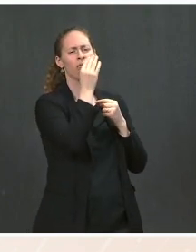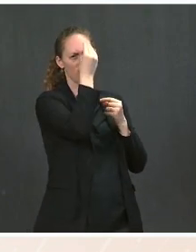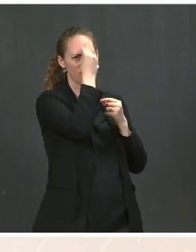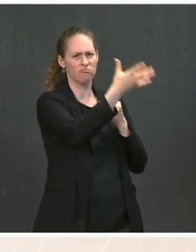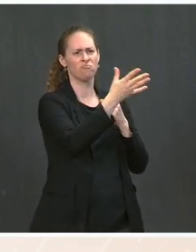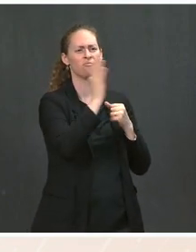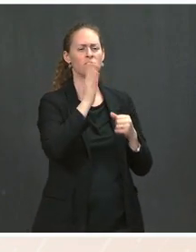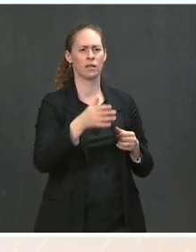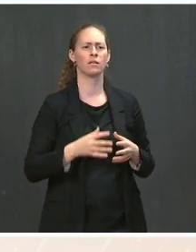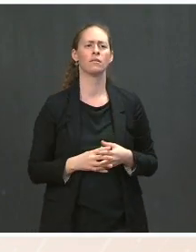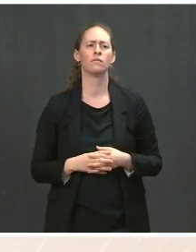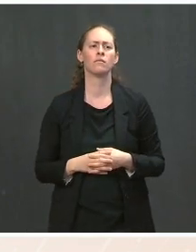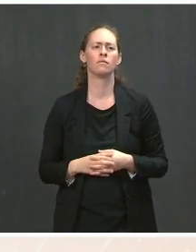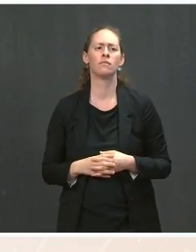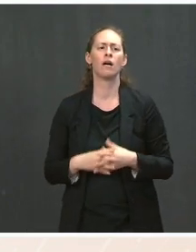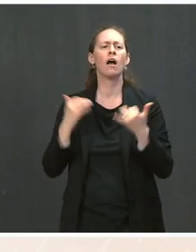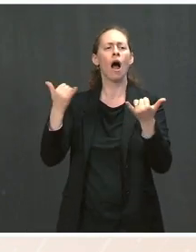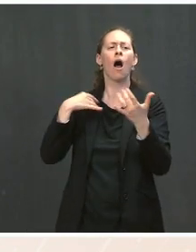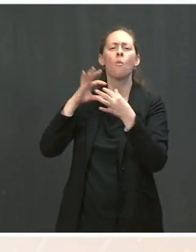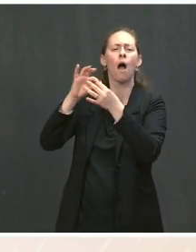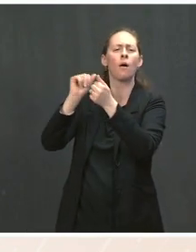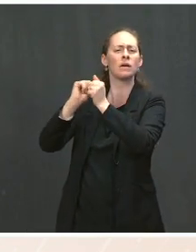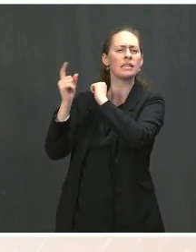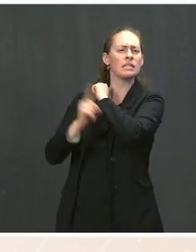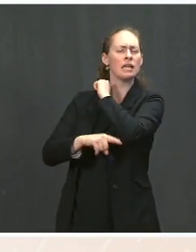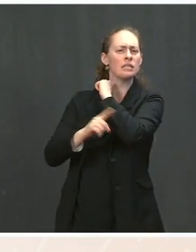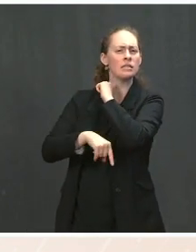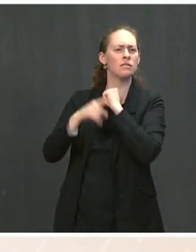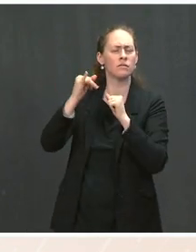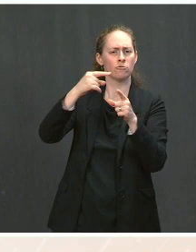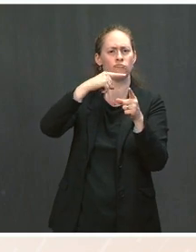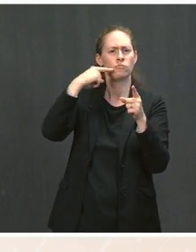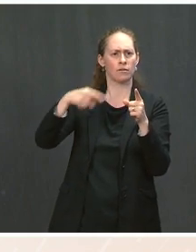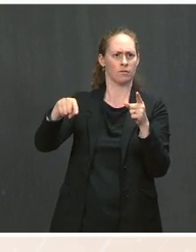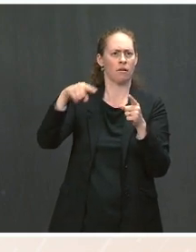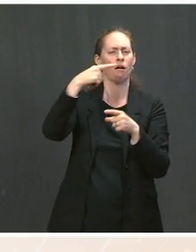Russia has said that that makes the idea of a summit --